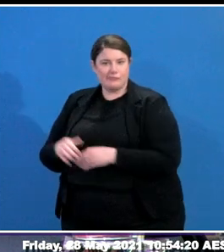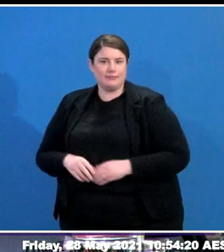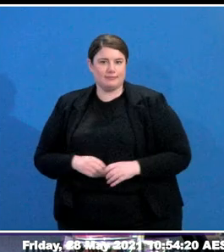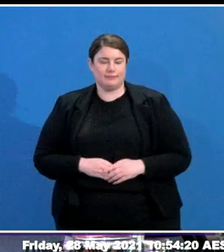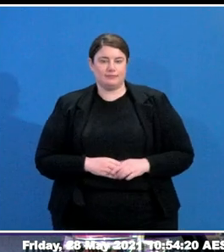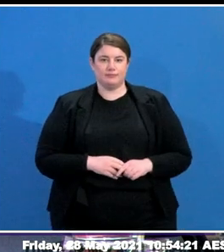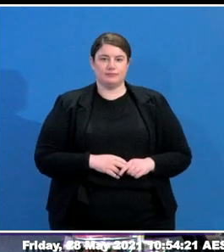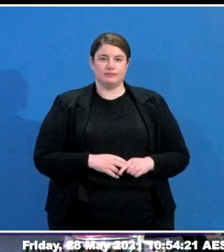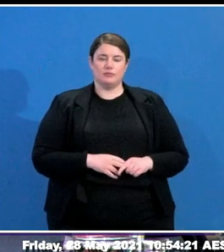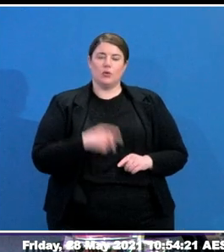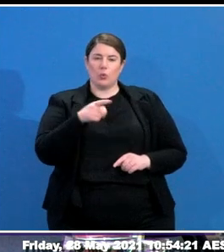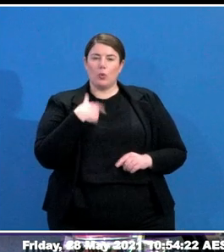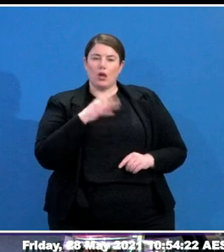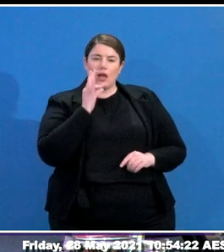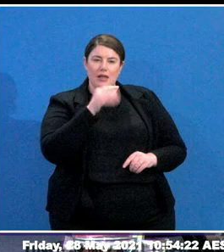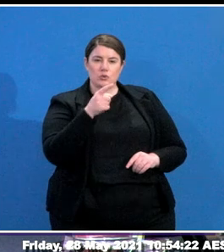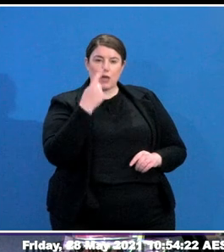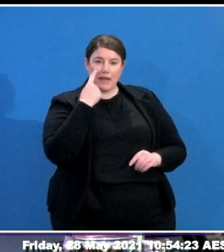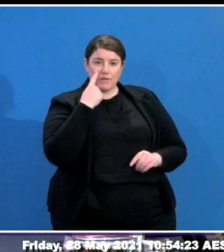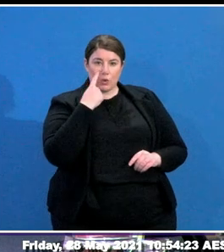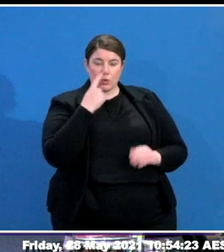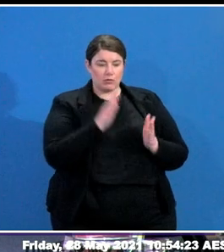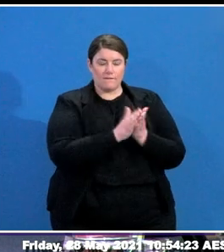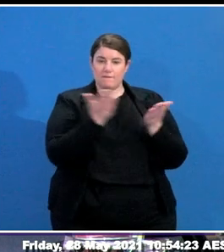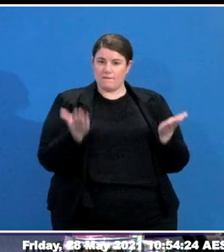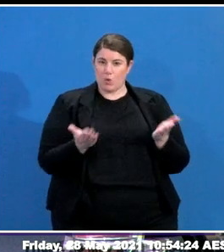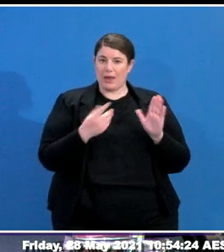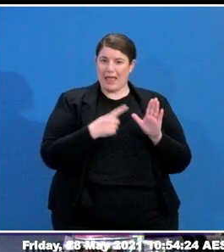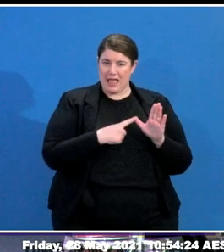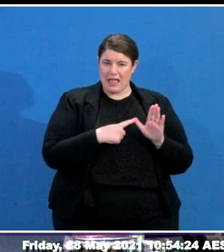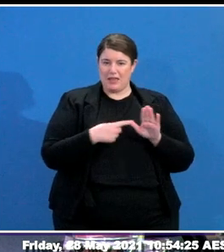Can I ask you to look at Hearing Bundle A behind tab 150.